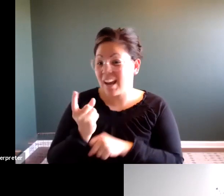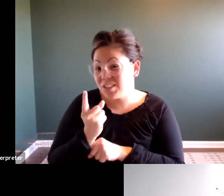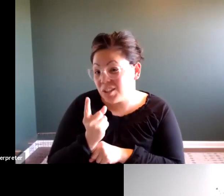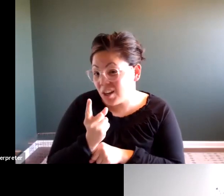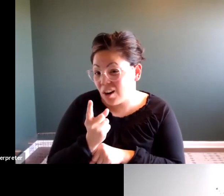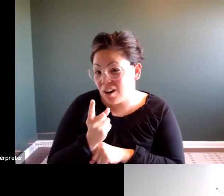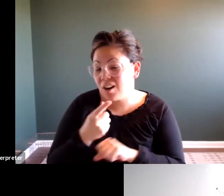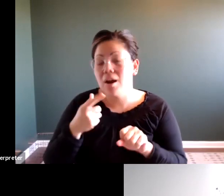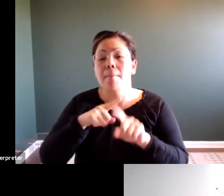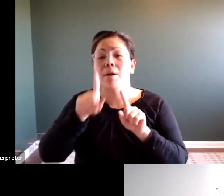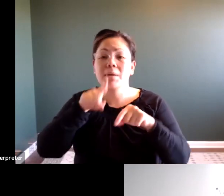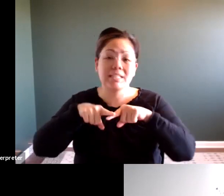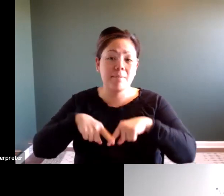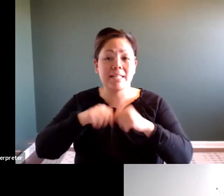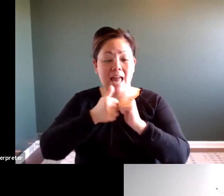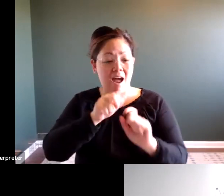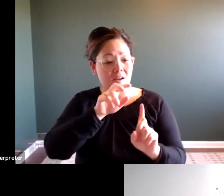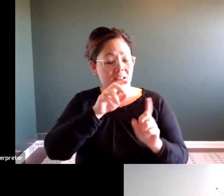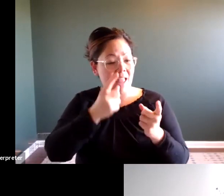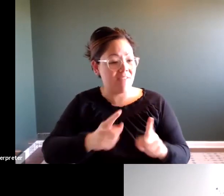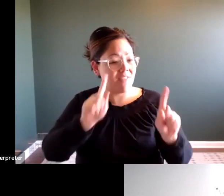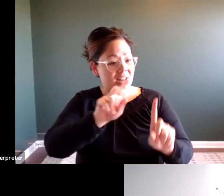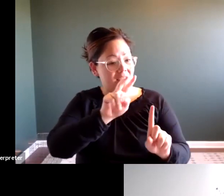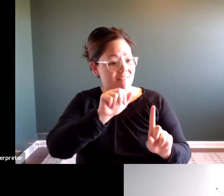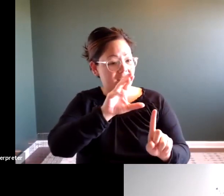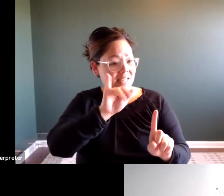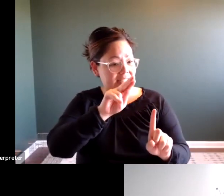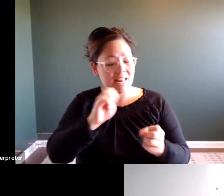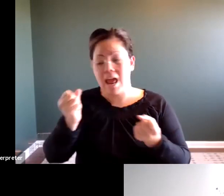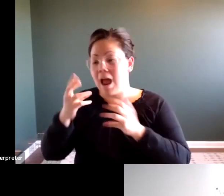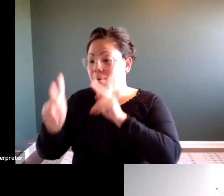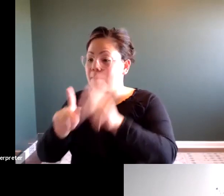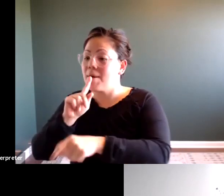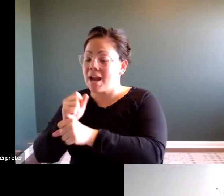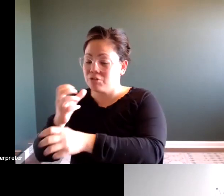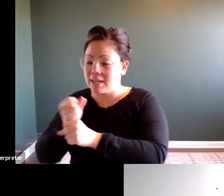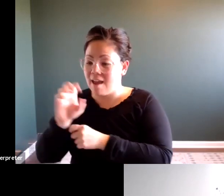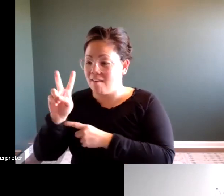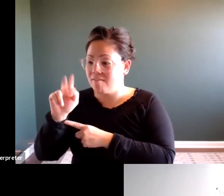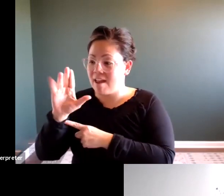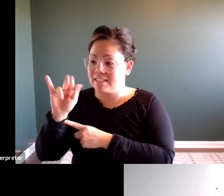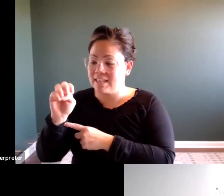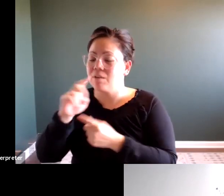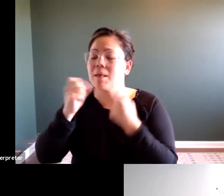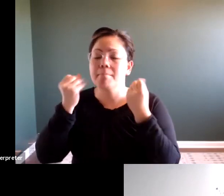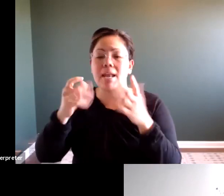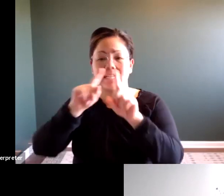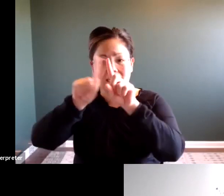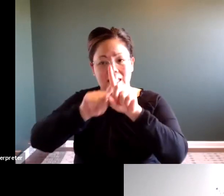on how effective these vaccines continue to be how many people get vaccinated, and, you know, just a lot of factors play into that.